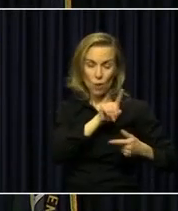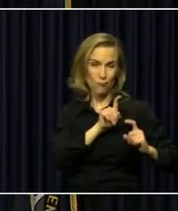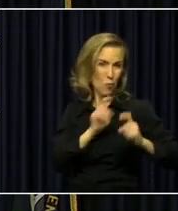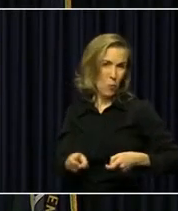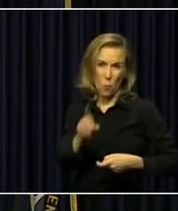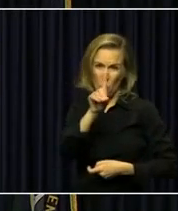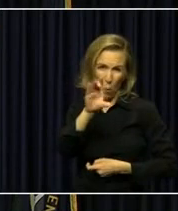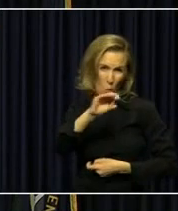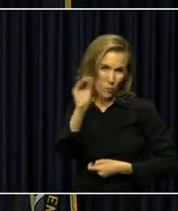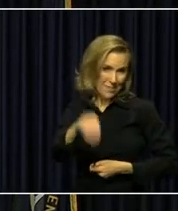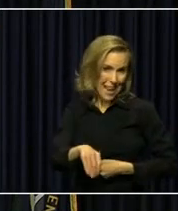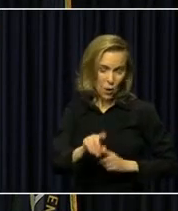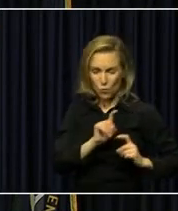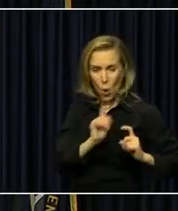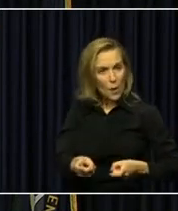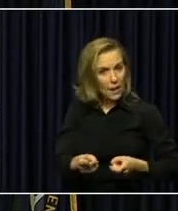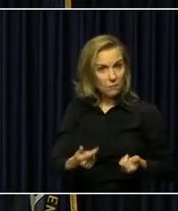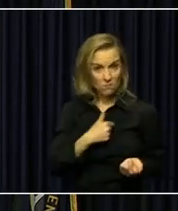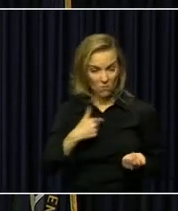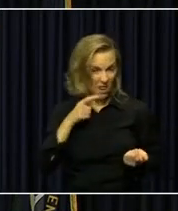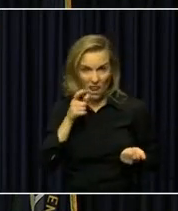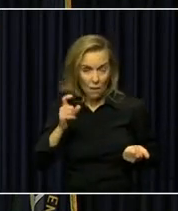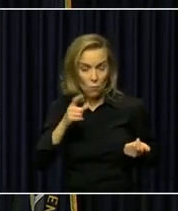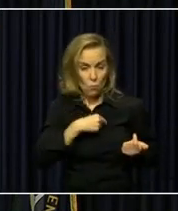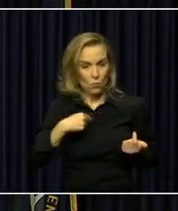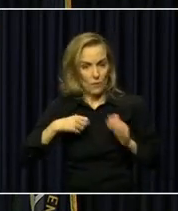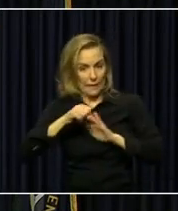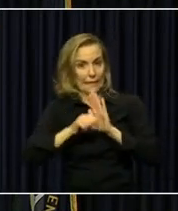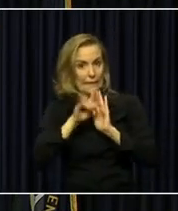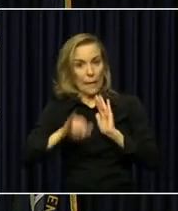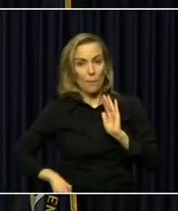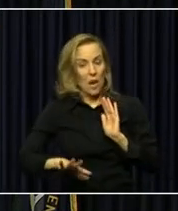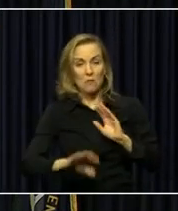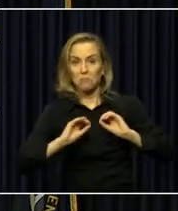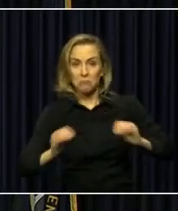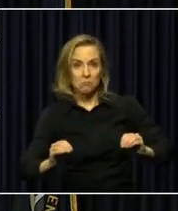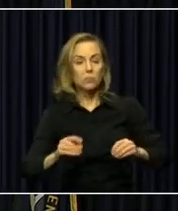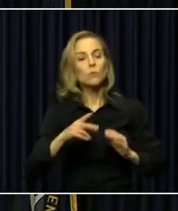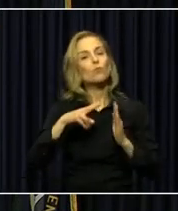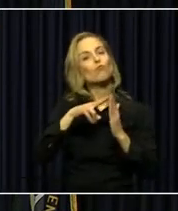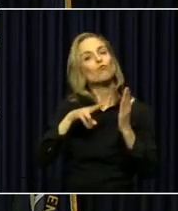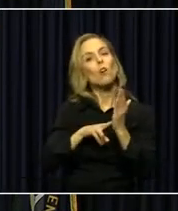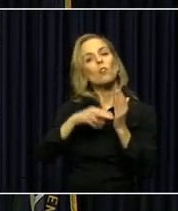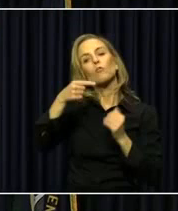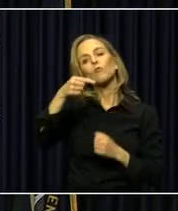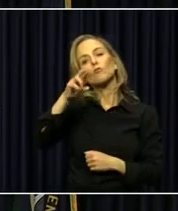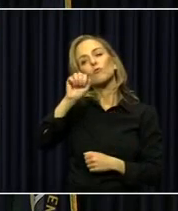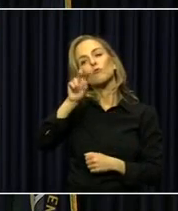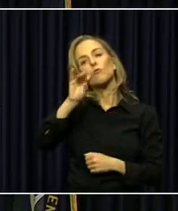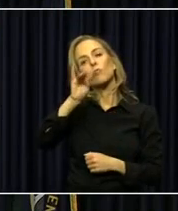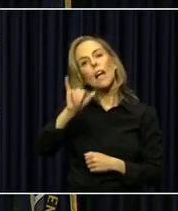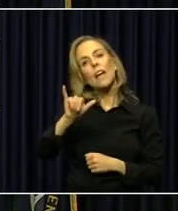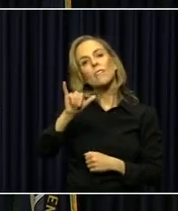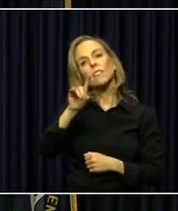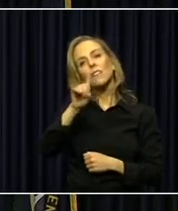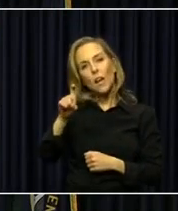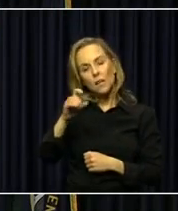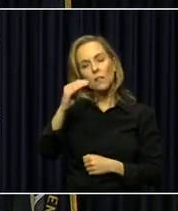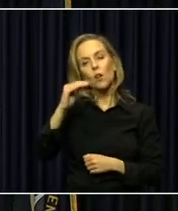BEEN EXPOSE, SIGN UP. LET'S MAKE SURE. PEOPLE WITH SYMPTOMS THAT ALSO